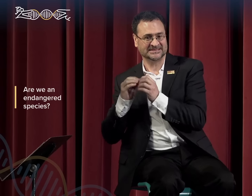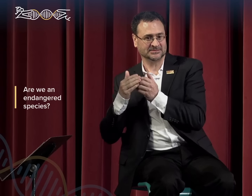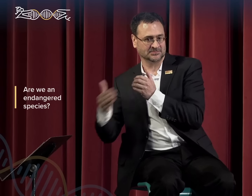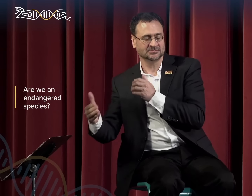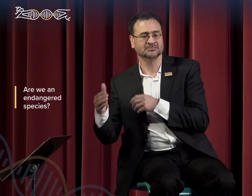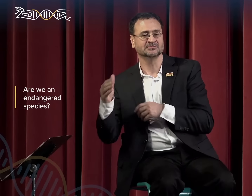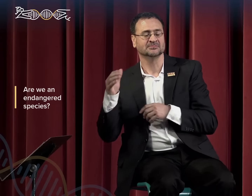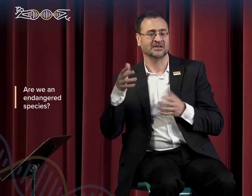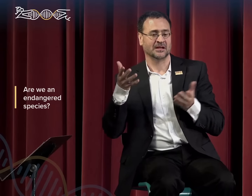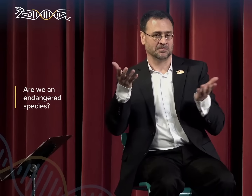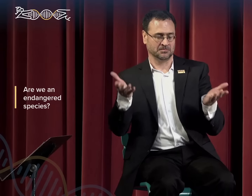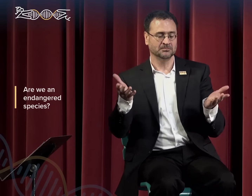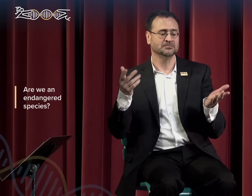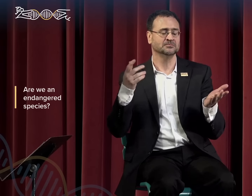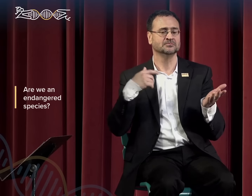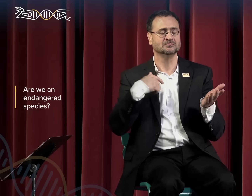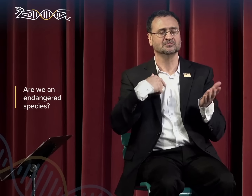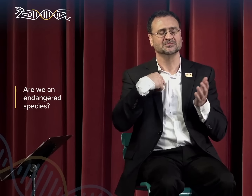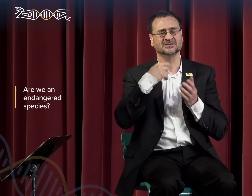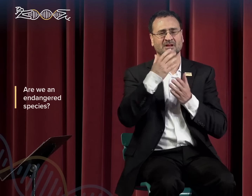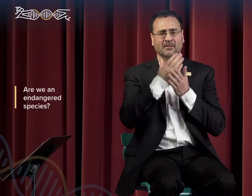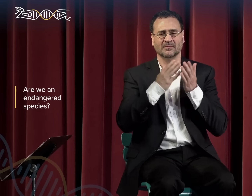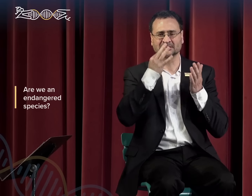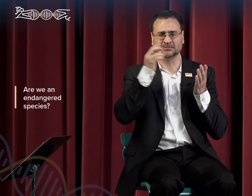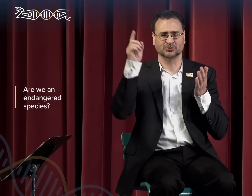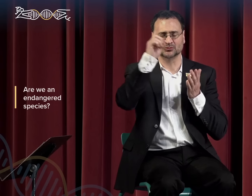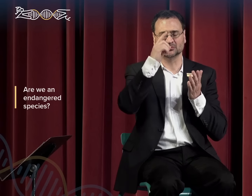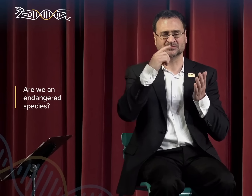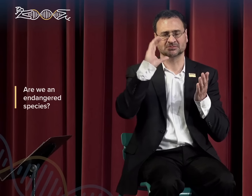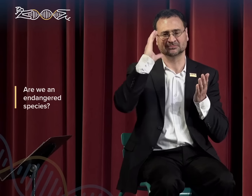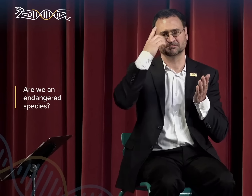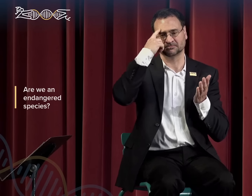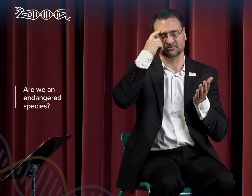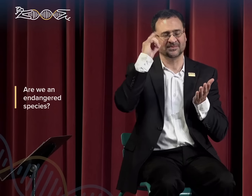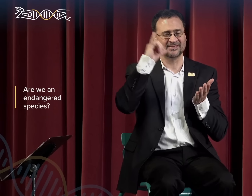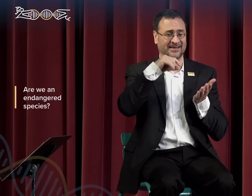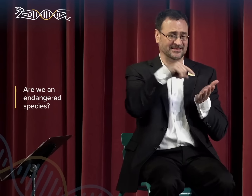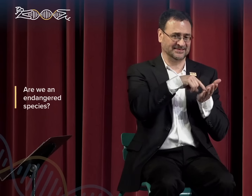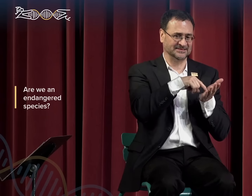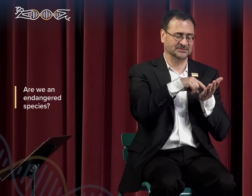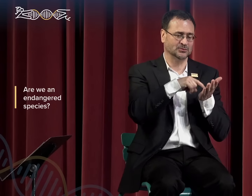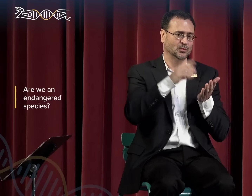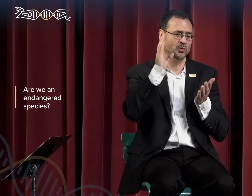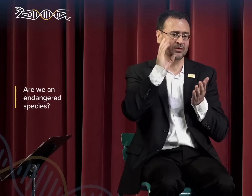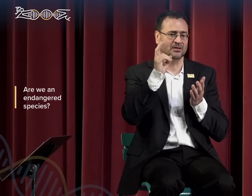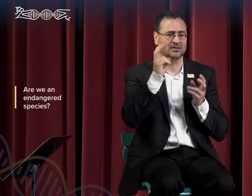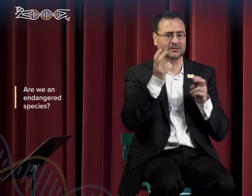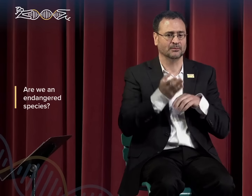versus germ line editing not only embryo edited but future offspring,